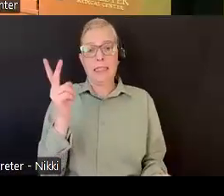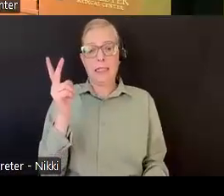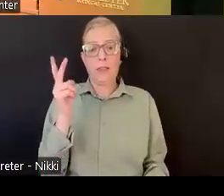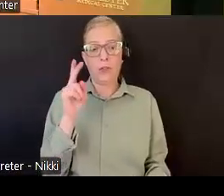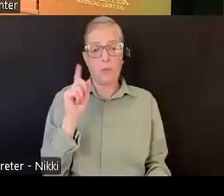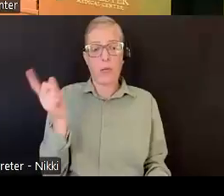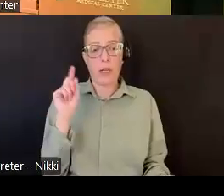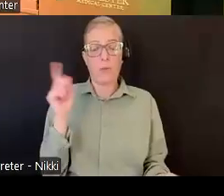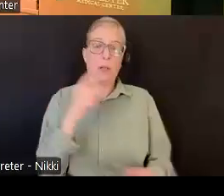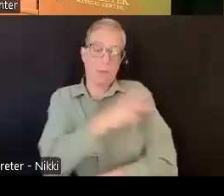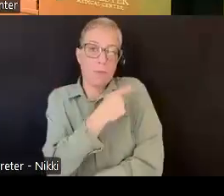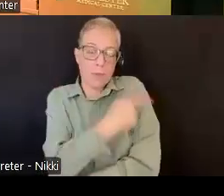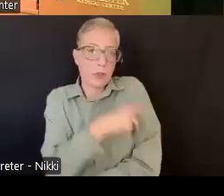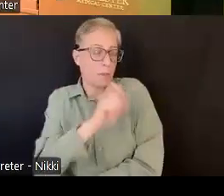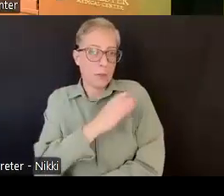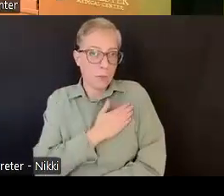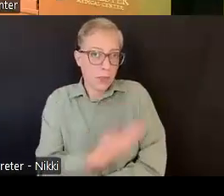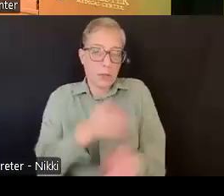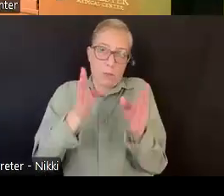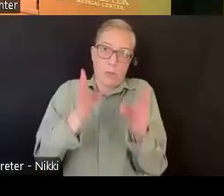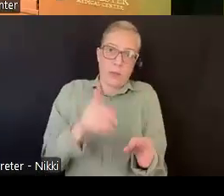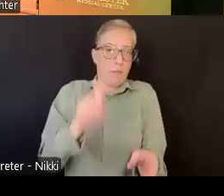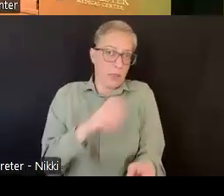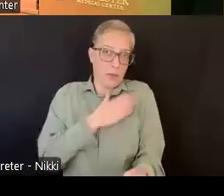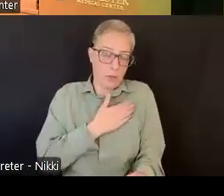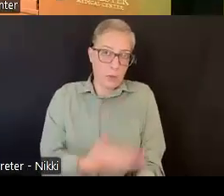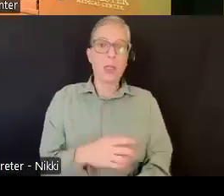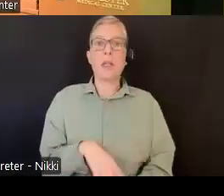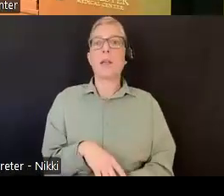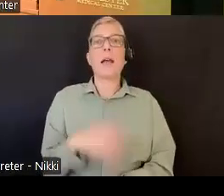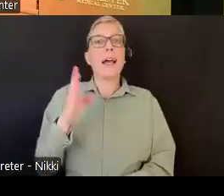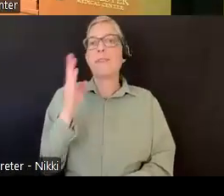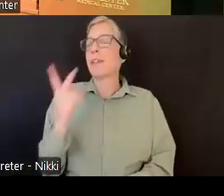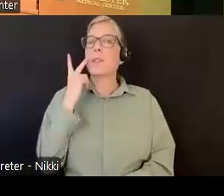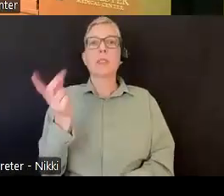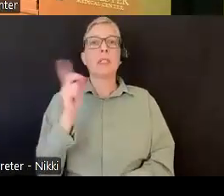to be willing or person has to be willing where a healthy caring relationship did not have a net